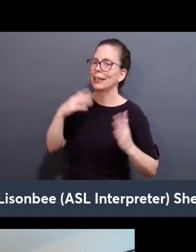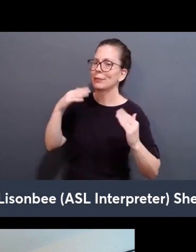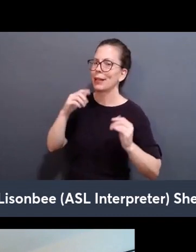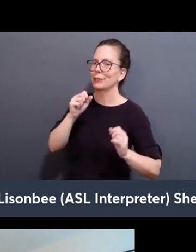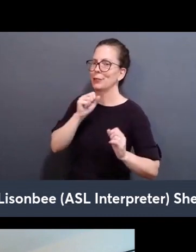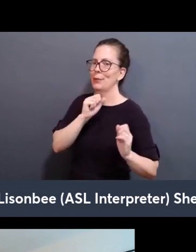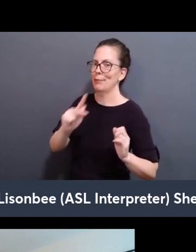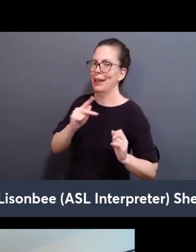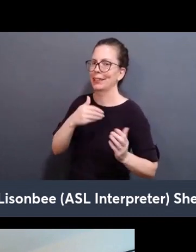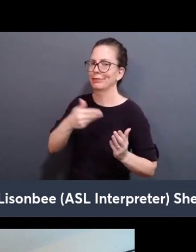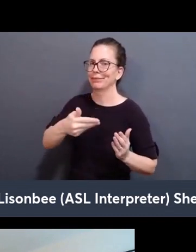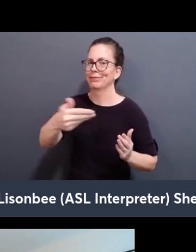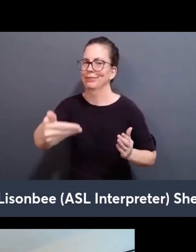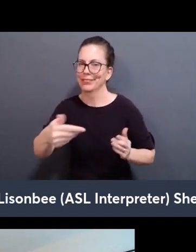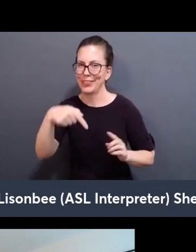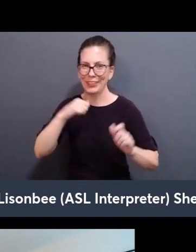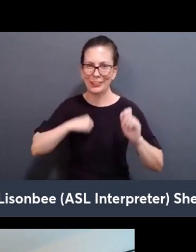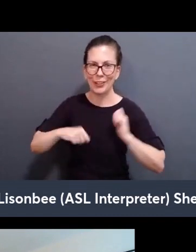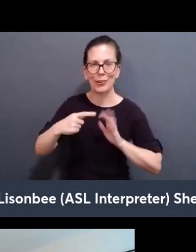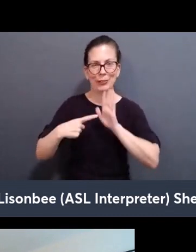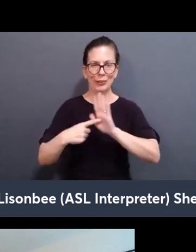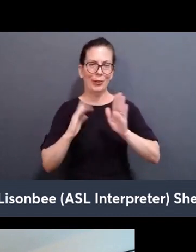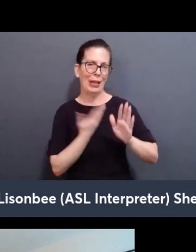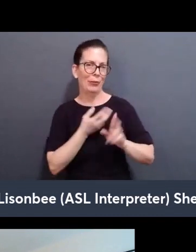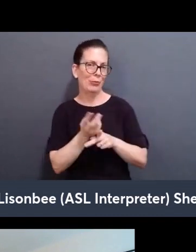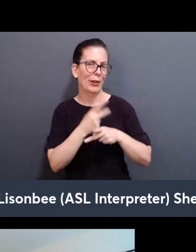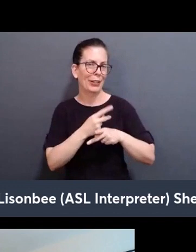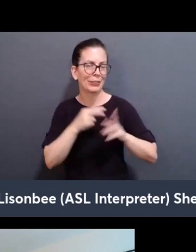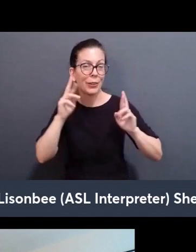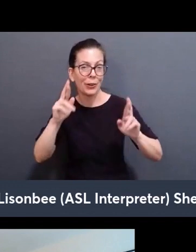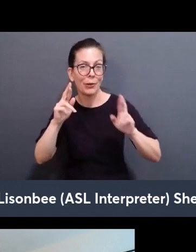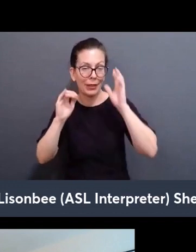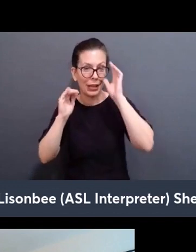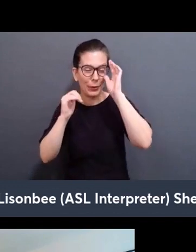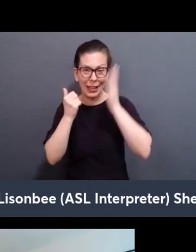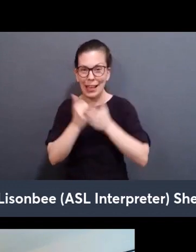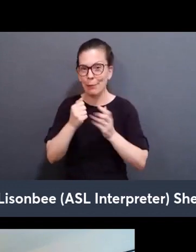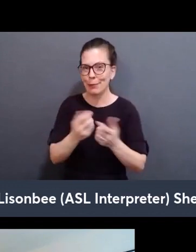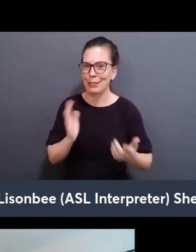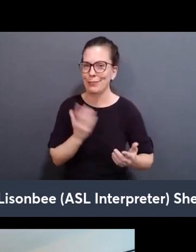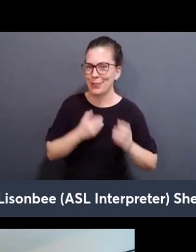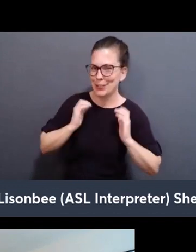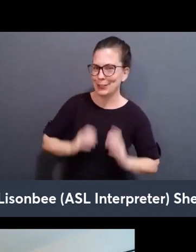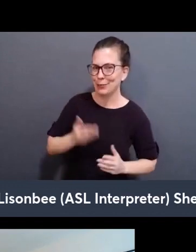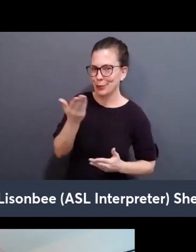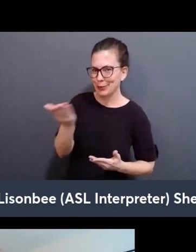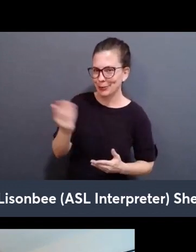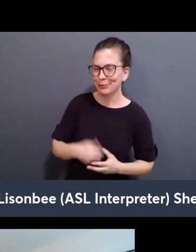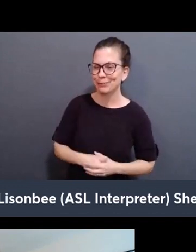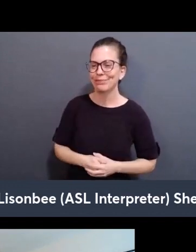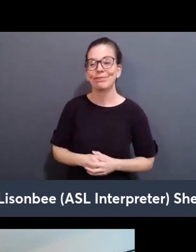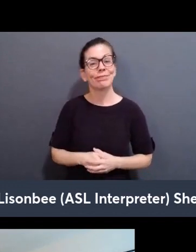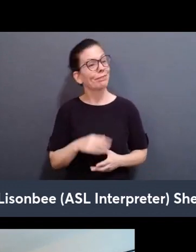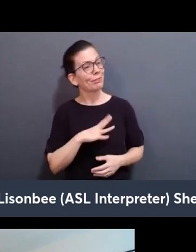showcase our product and that would be hopefully help a lot of our customers out there. Cool. - All right, that's wonderful.